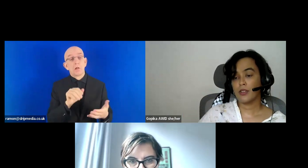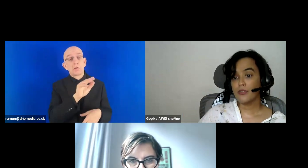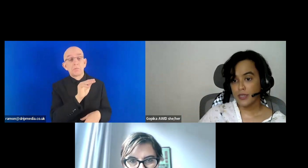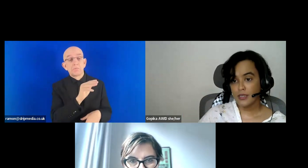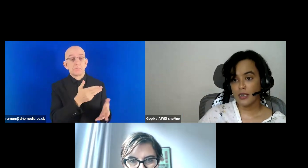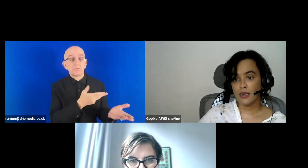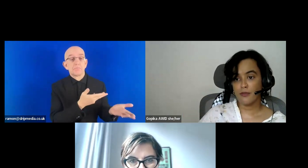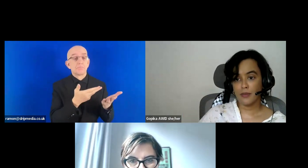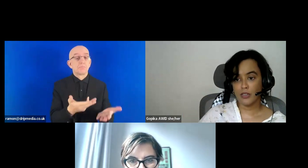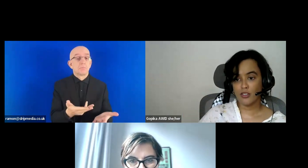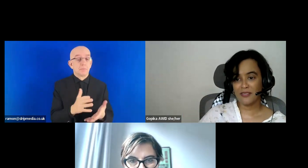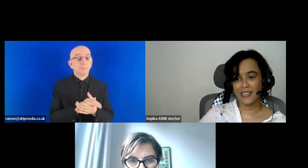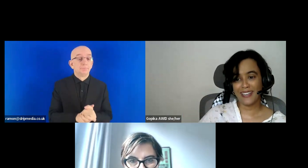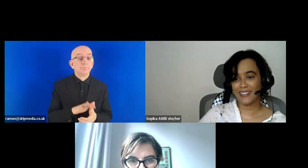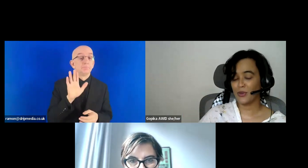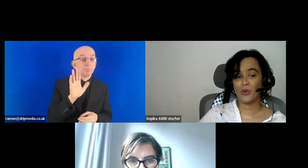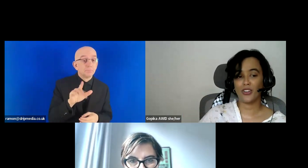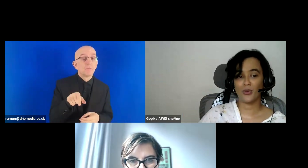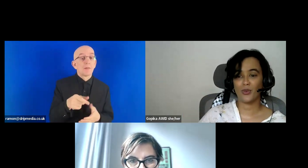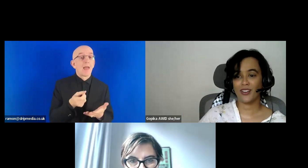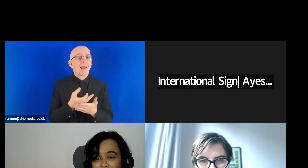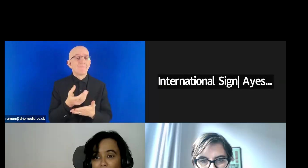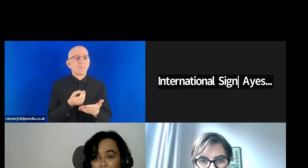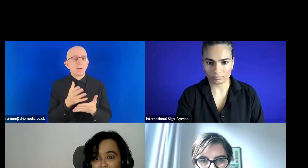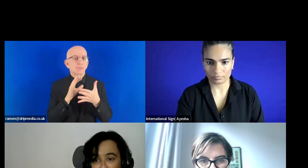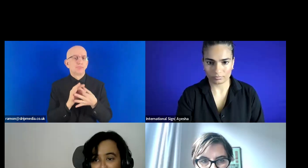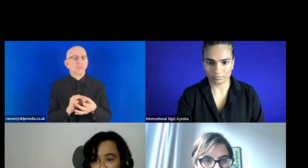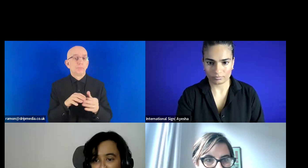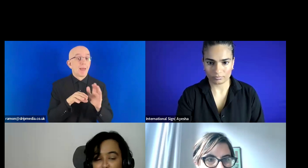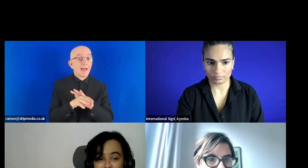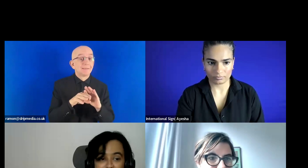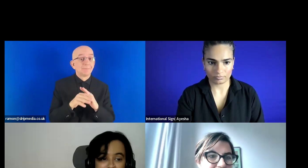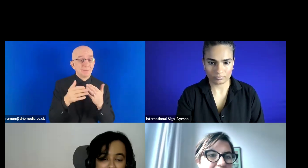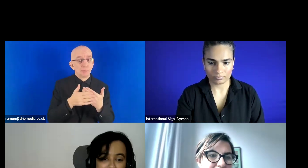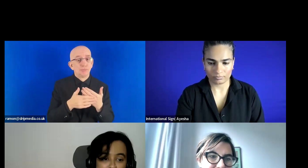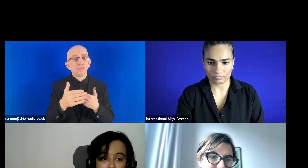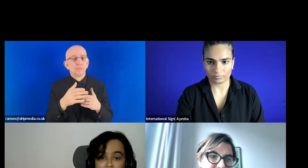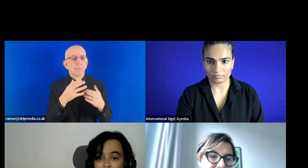services and information. Again, I don't want to, overwhelm everyone with that at the moment.